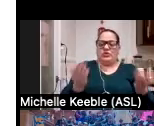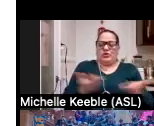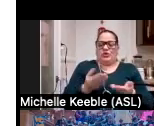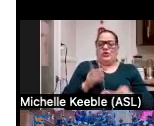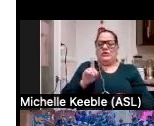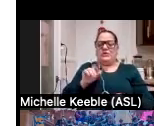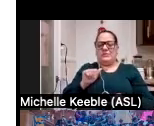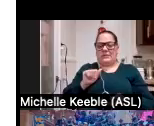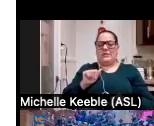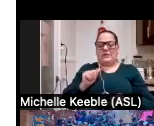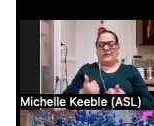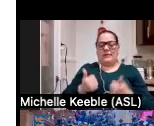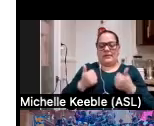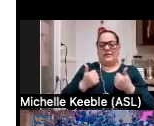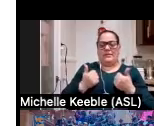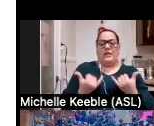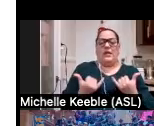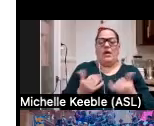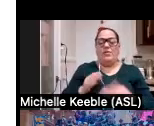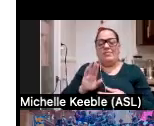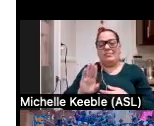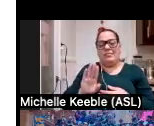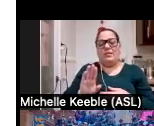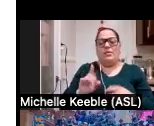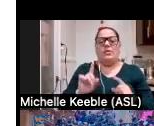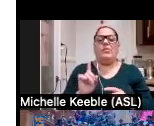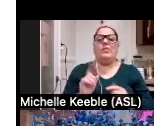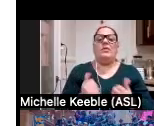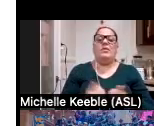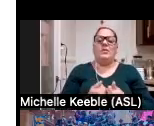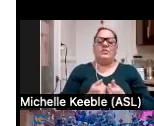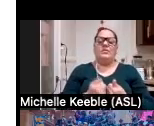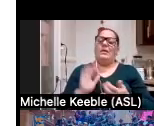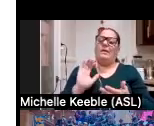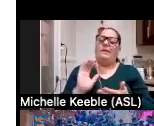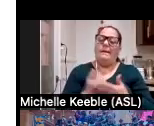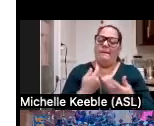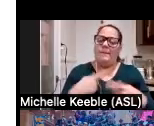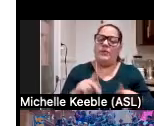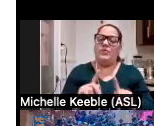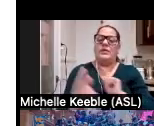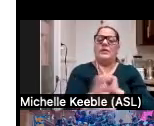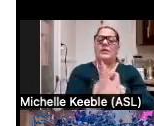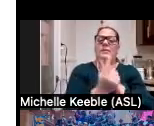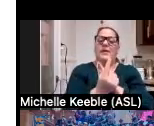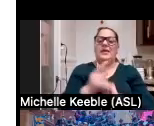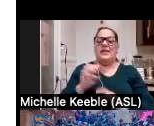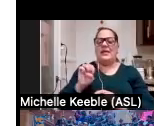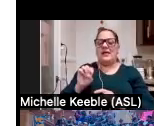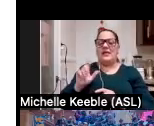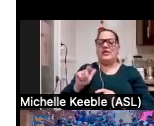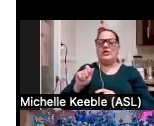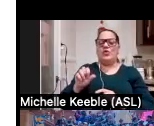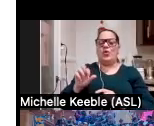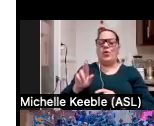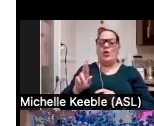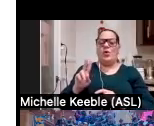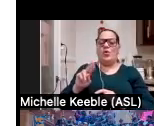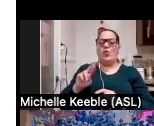disability. And it's there where by by chance he met Eleanor Roosevelt who was touring the facility